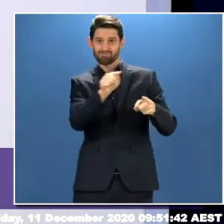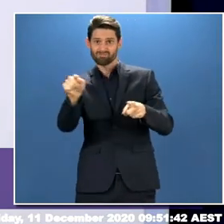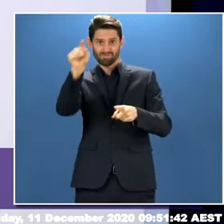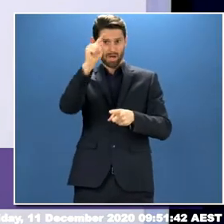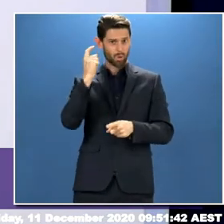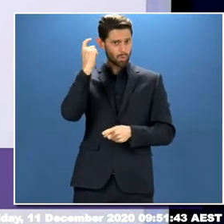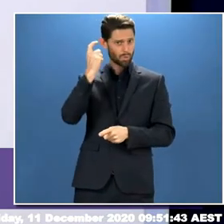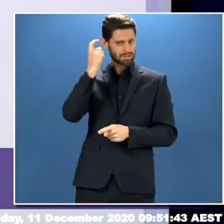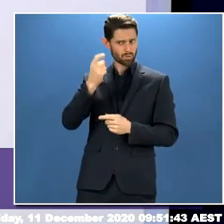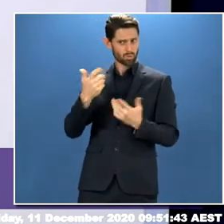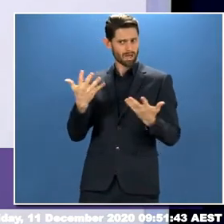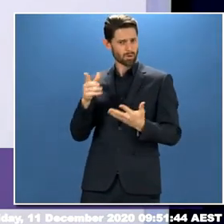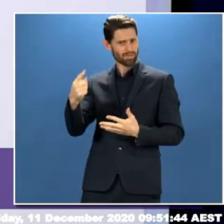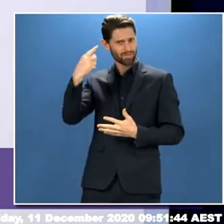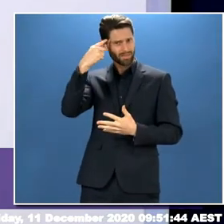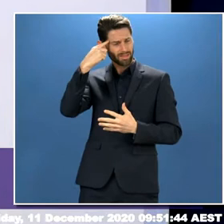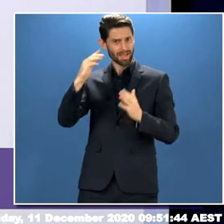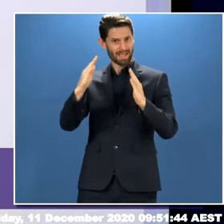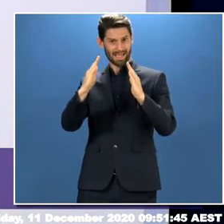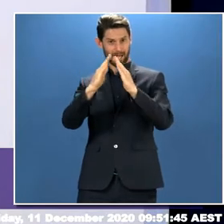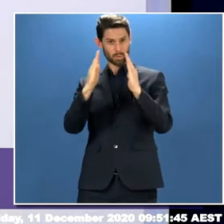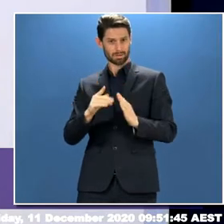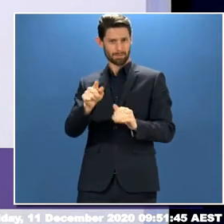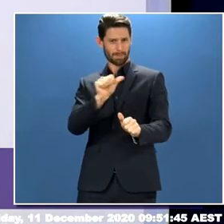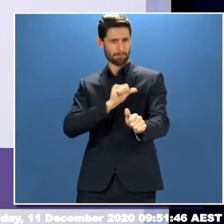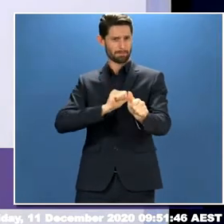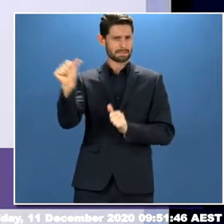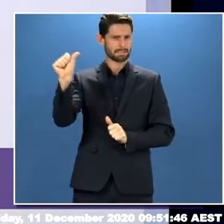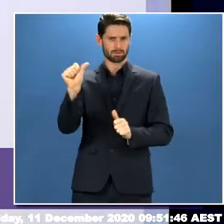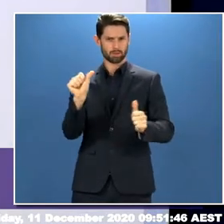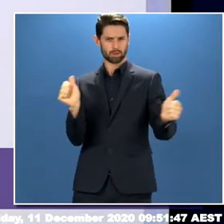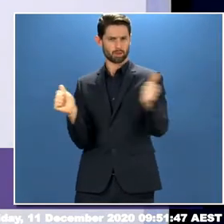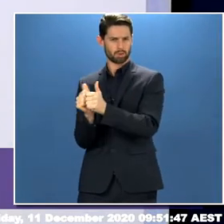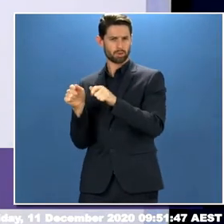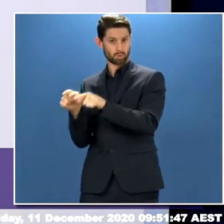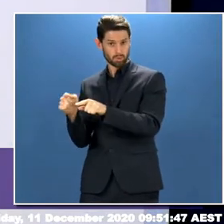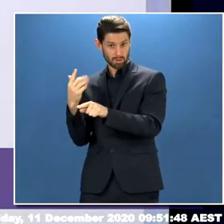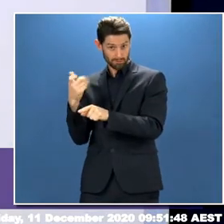housing has been just spot-on for what you needed, or is the housing issue just